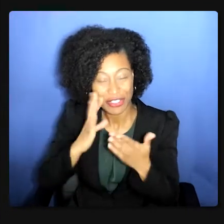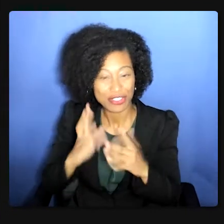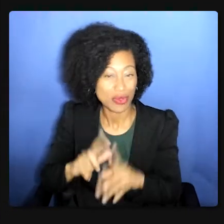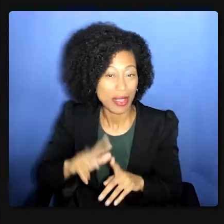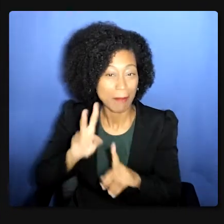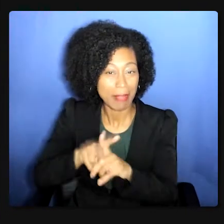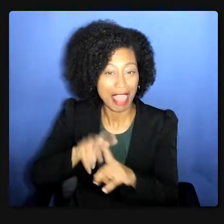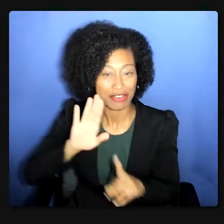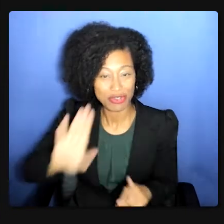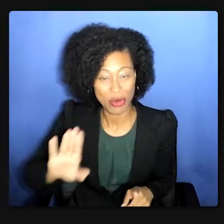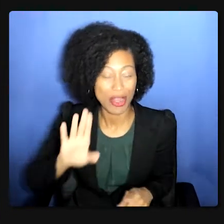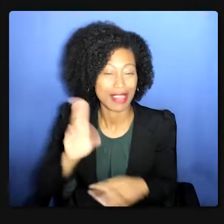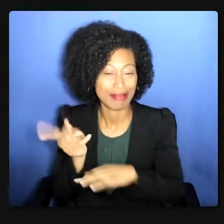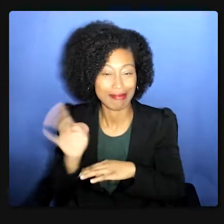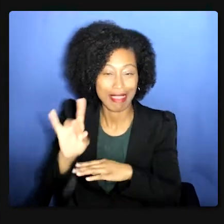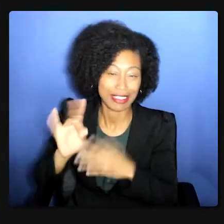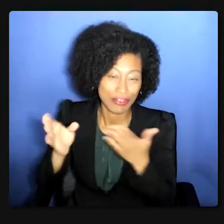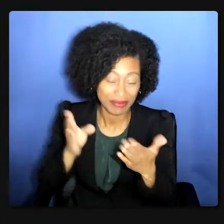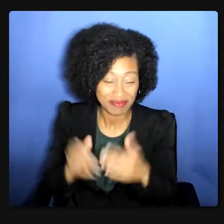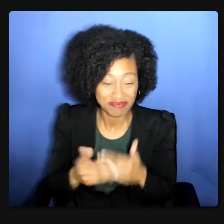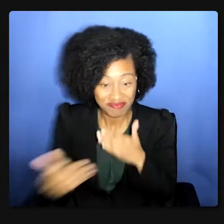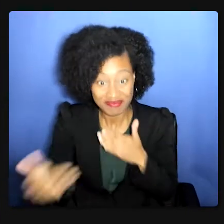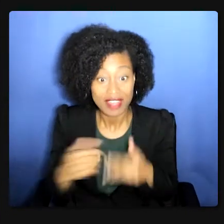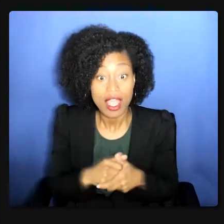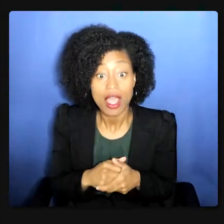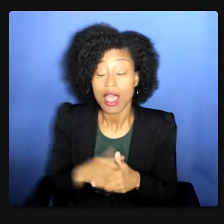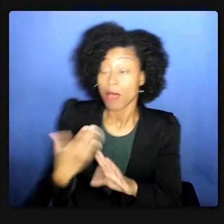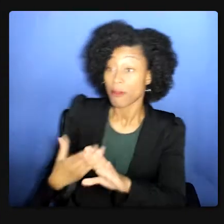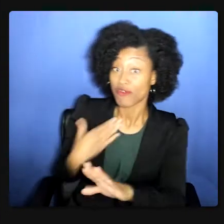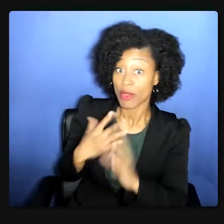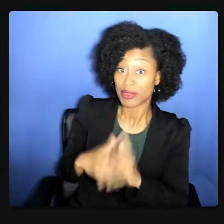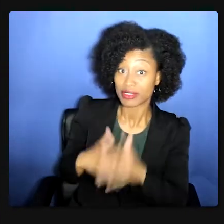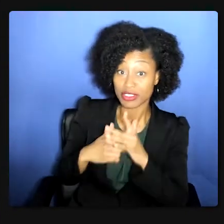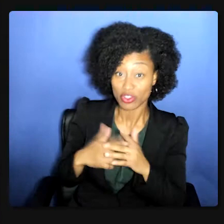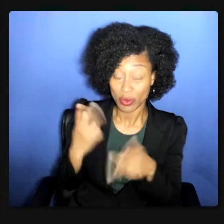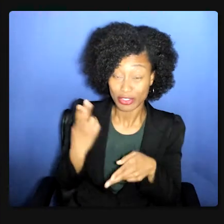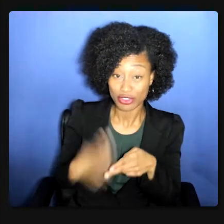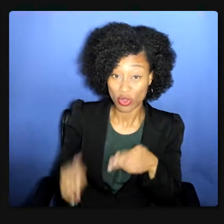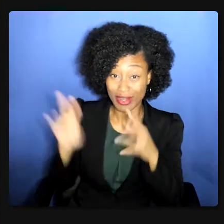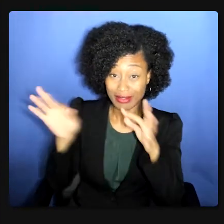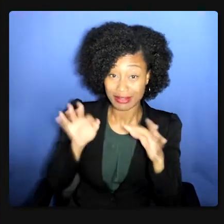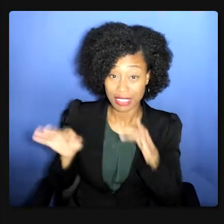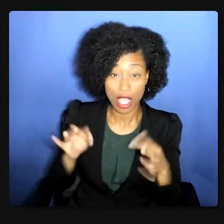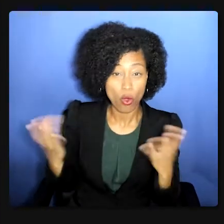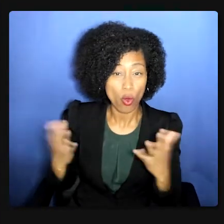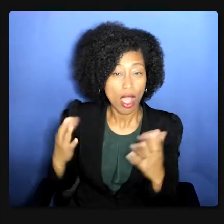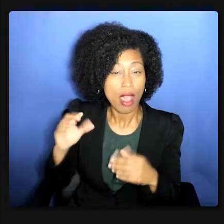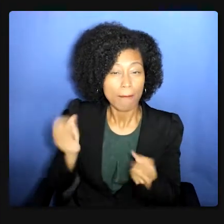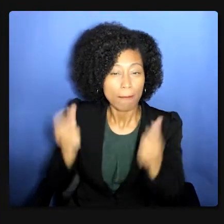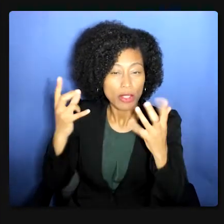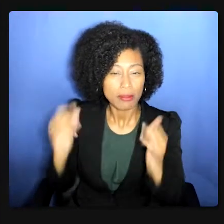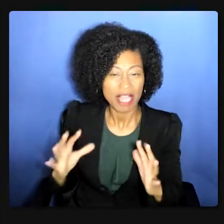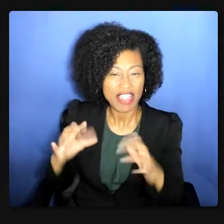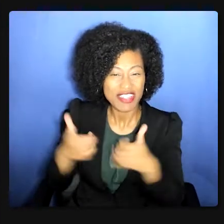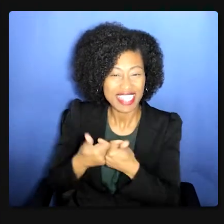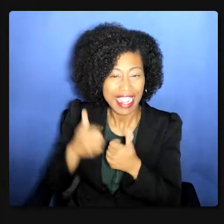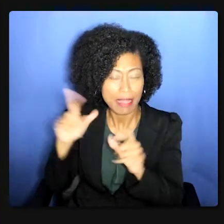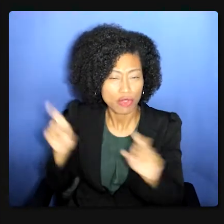Before we dive into the specifics, fundamentals and everything can you give us a rundown of what a multiplayer game server is?